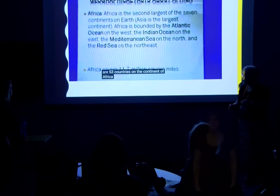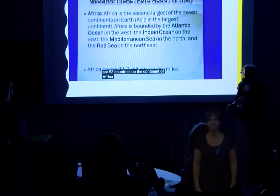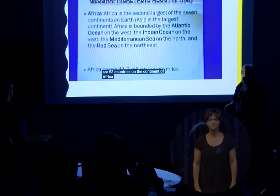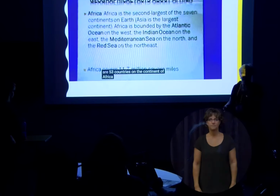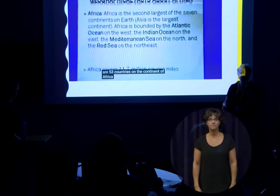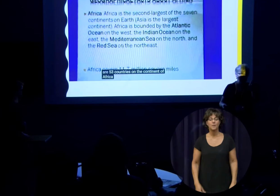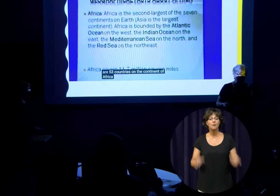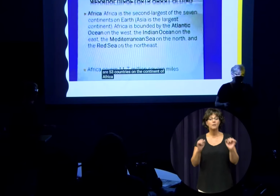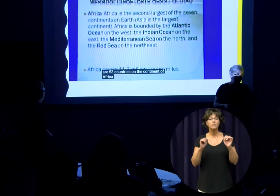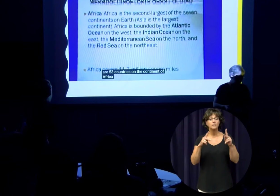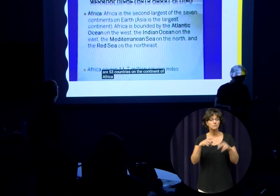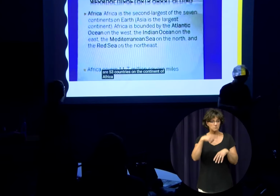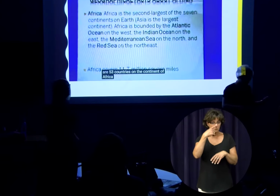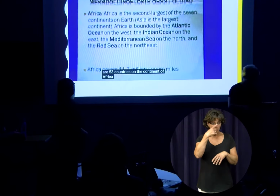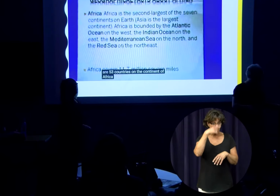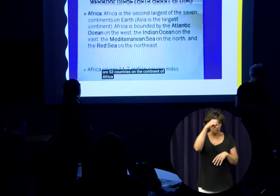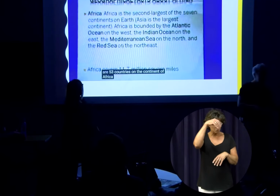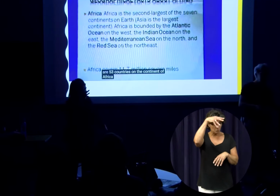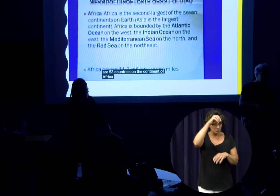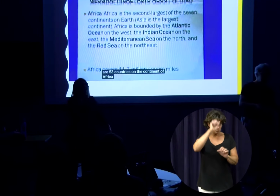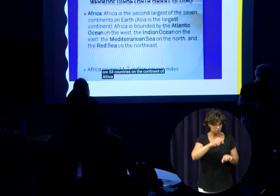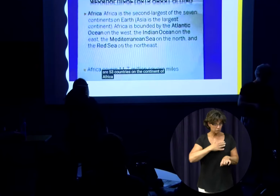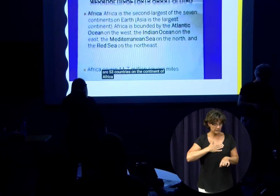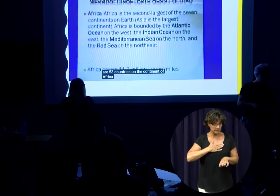Ok, so, could you turn the lights back on please. Thank you.